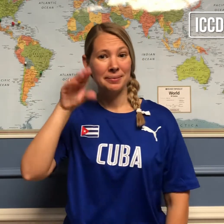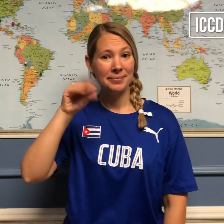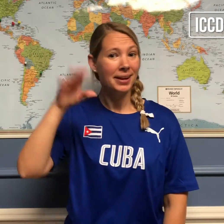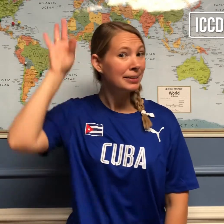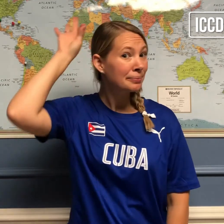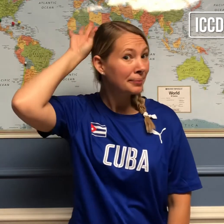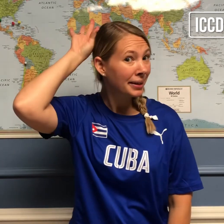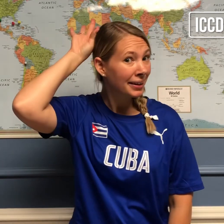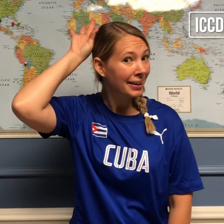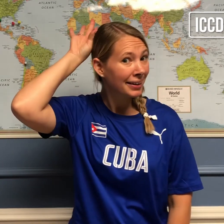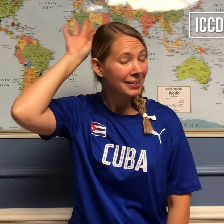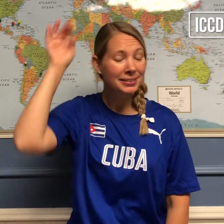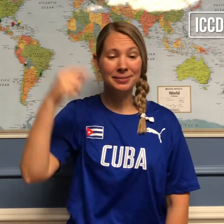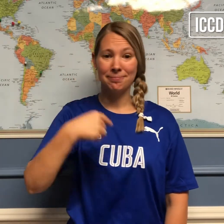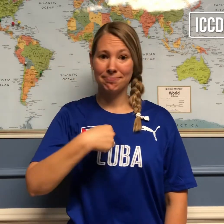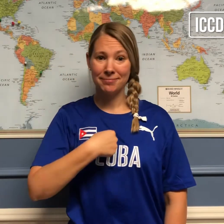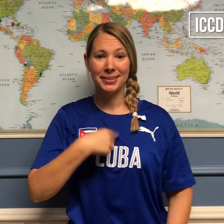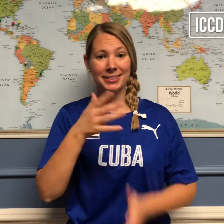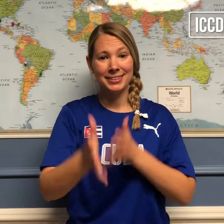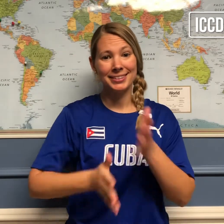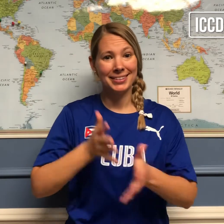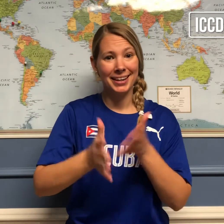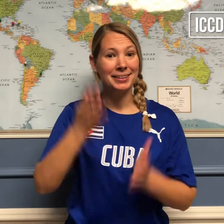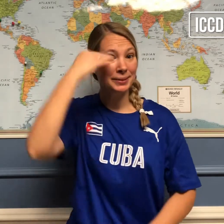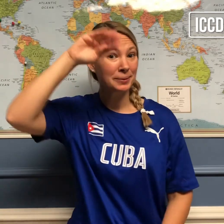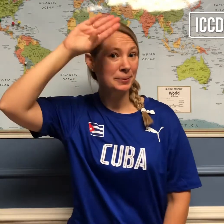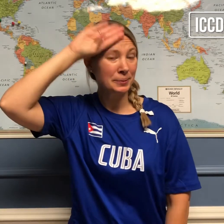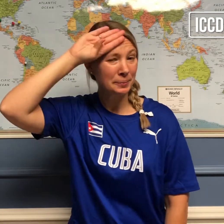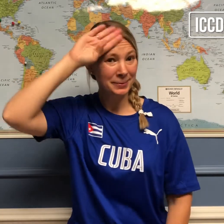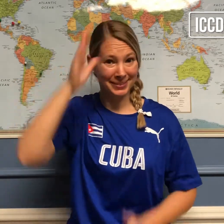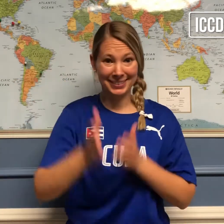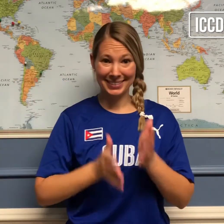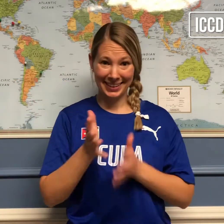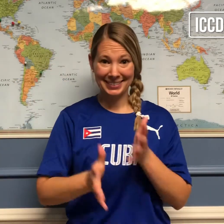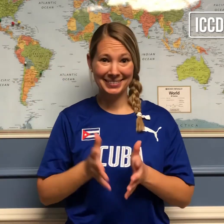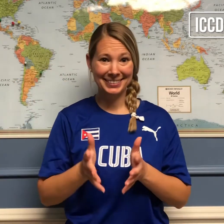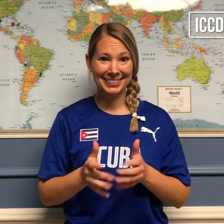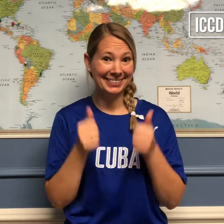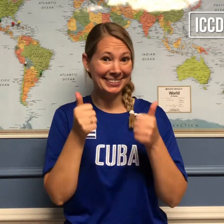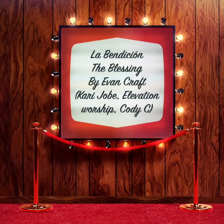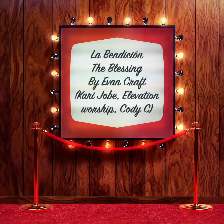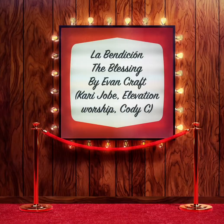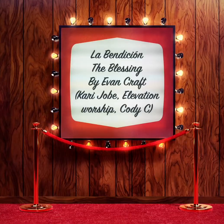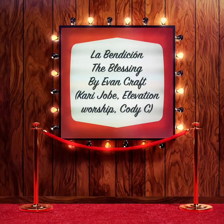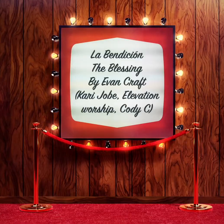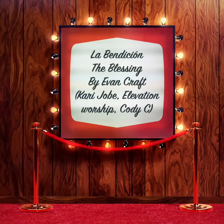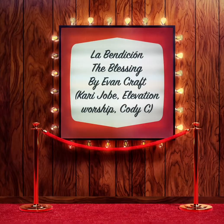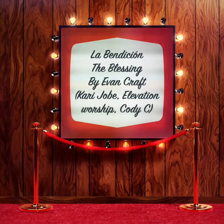and when they speak Spanish I will sign Cuban Sign Language.